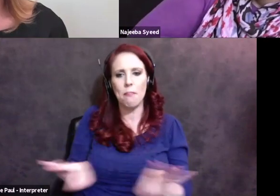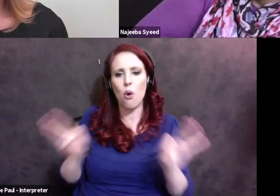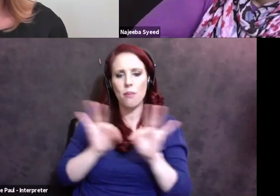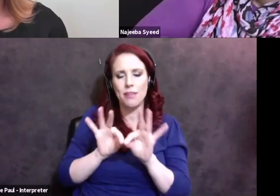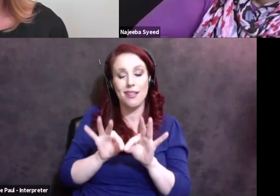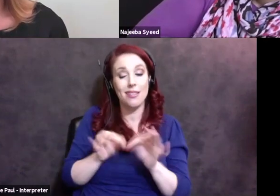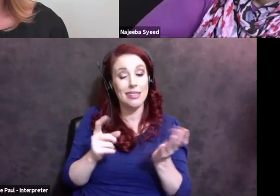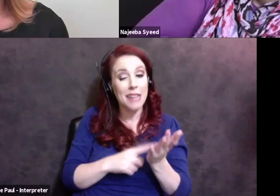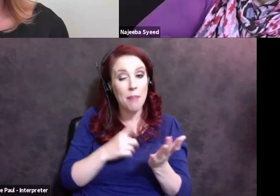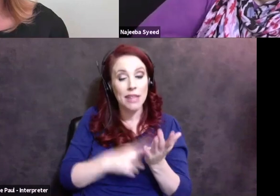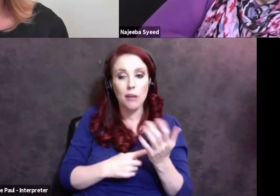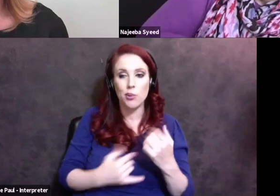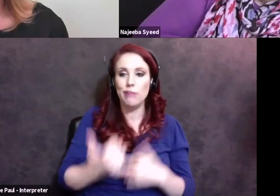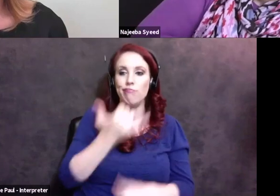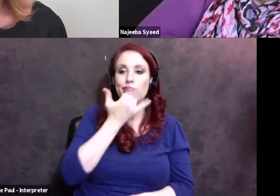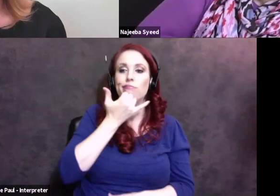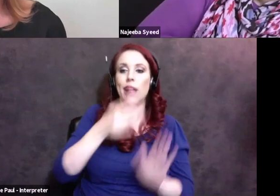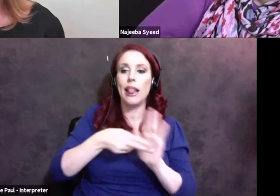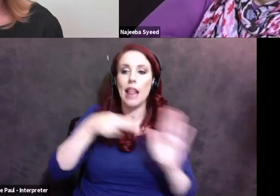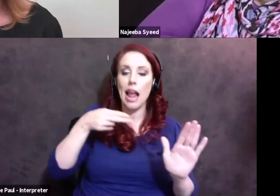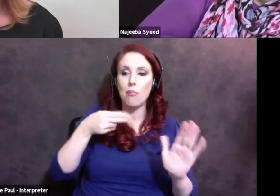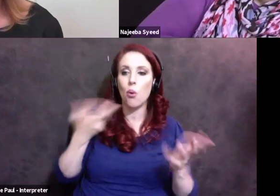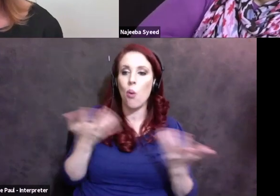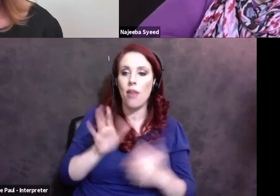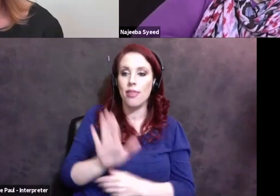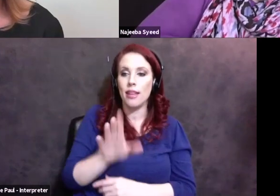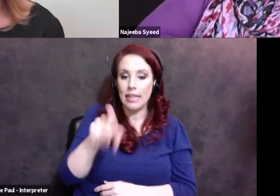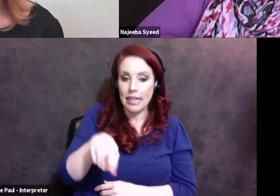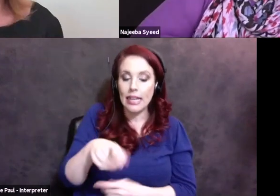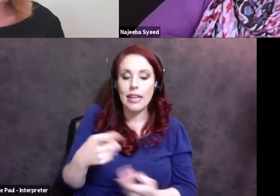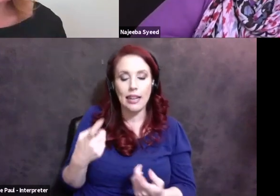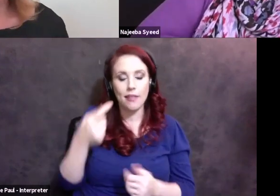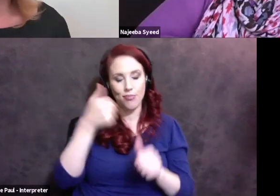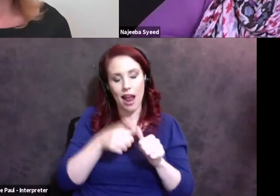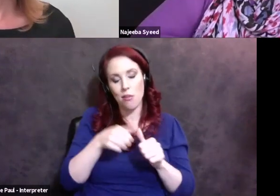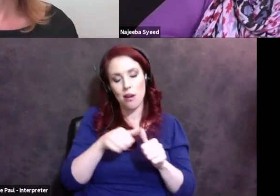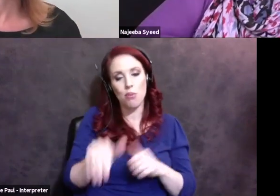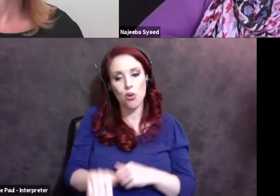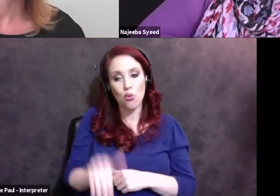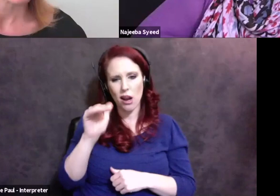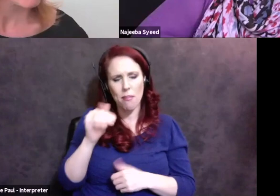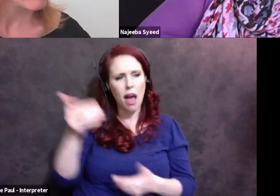need. I remember growing up, I have been covering my head since about sixth grade and I remember